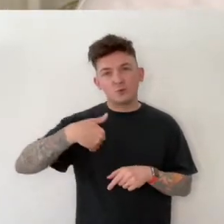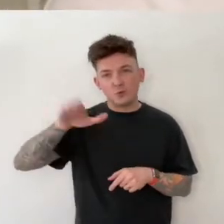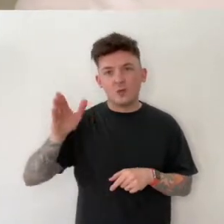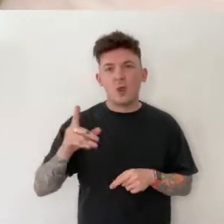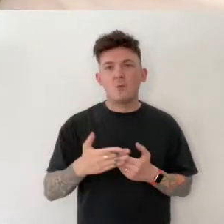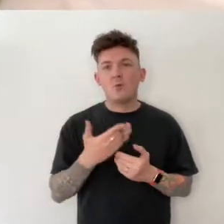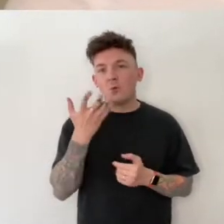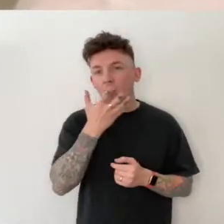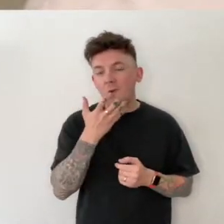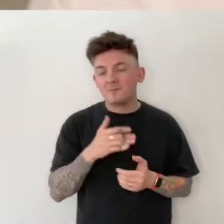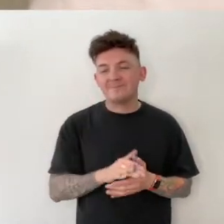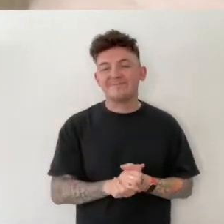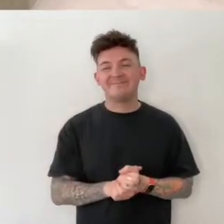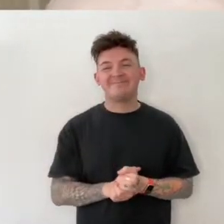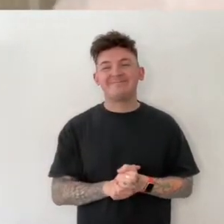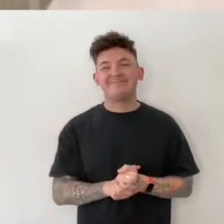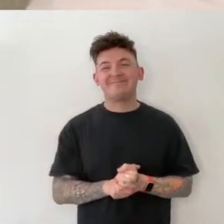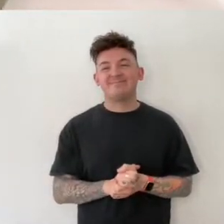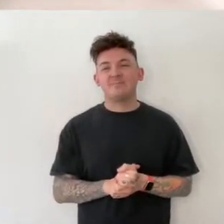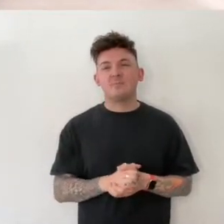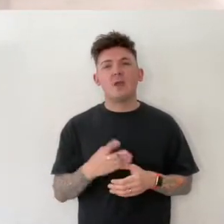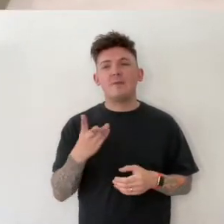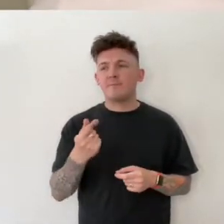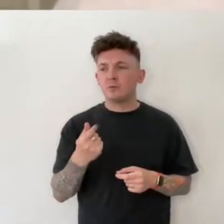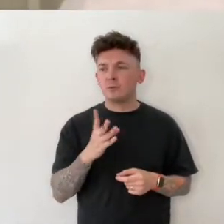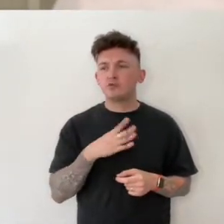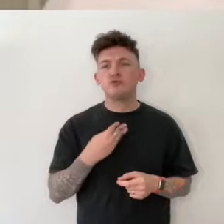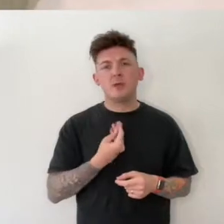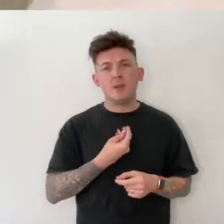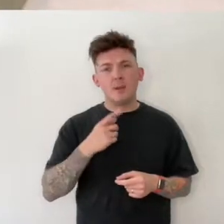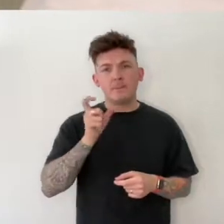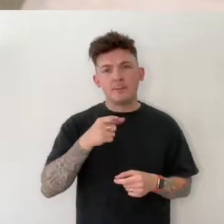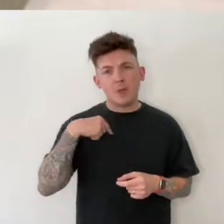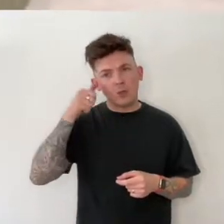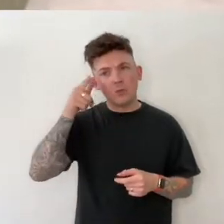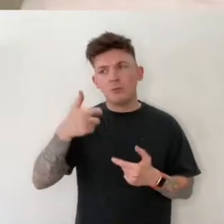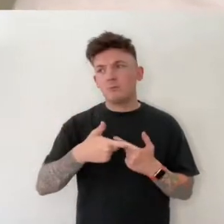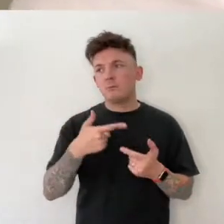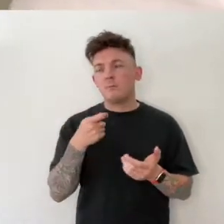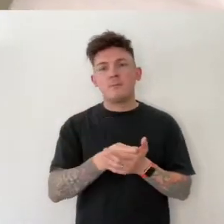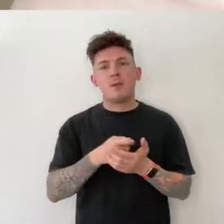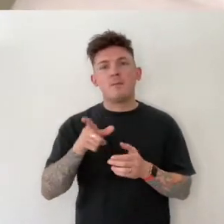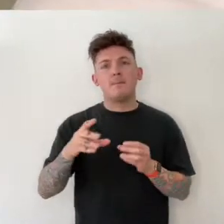quite a few trans people i know of go to Boots and they use the number seven one I think